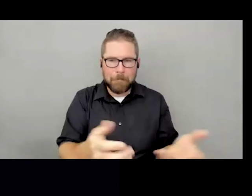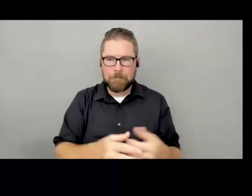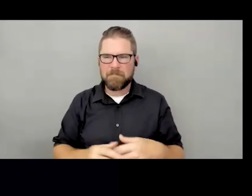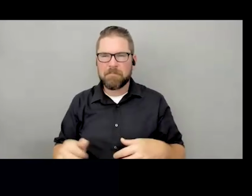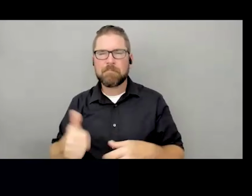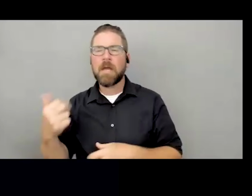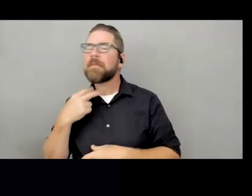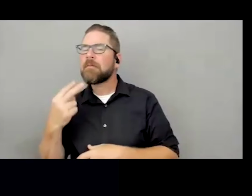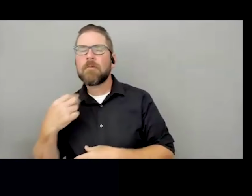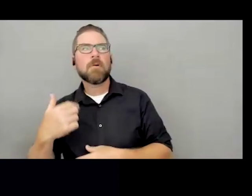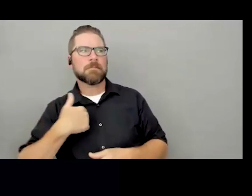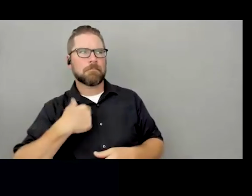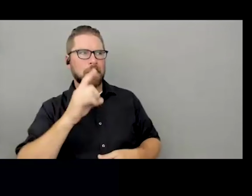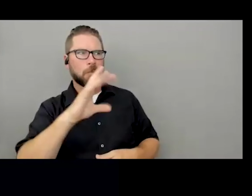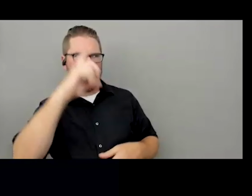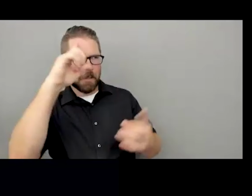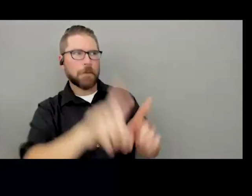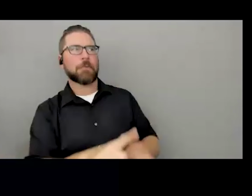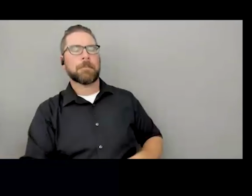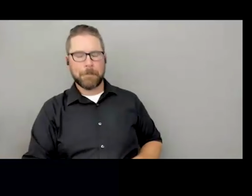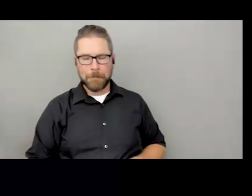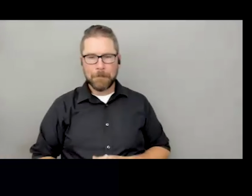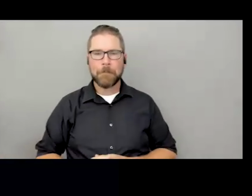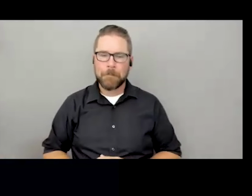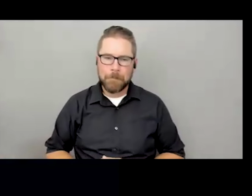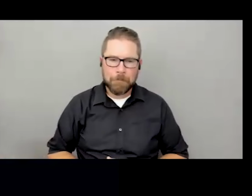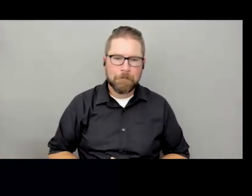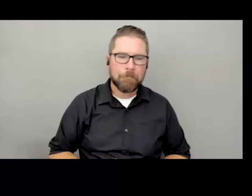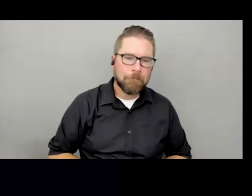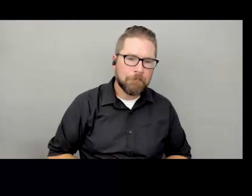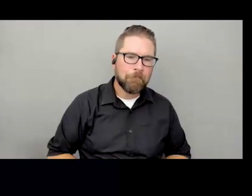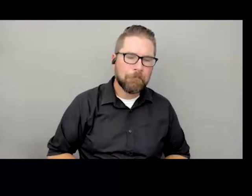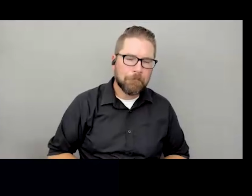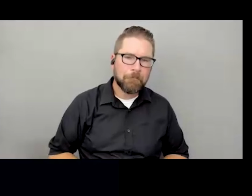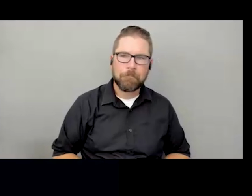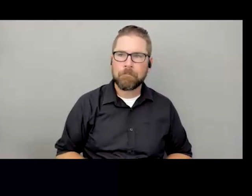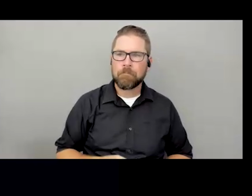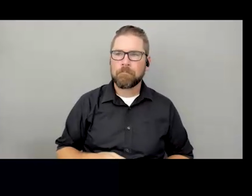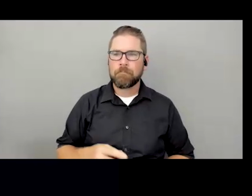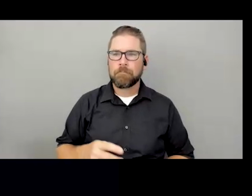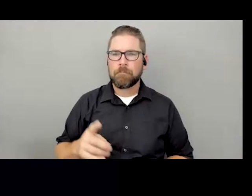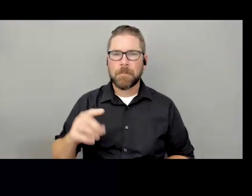And another piece of so I gave the example of like the small liberal arts college where there's more